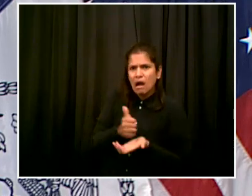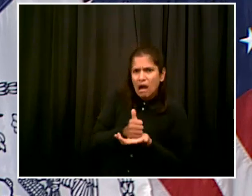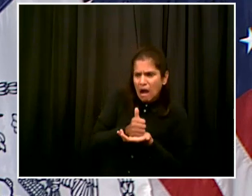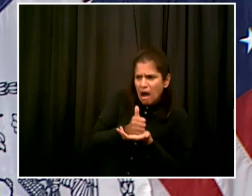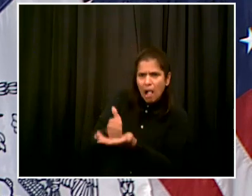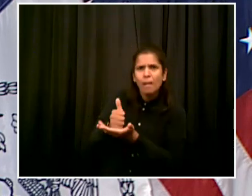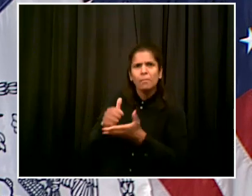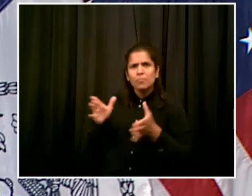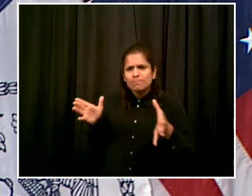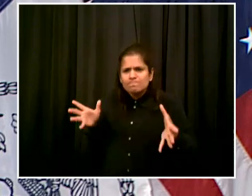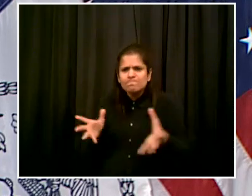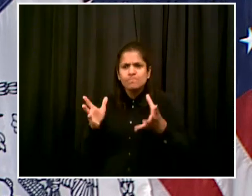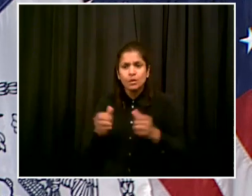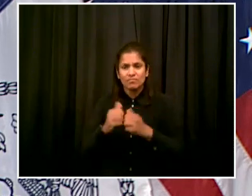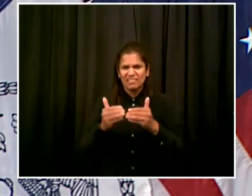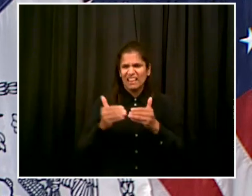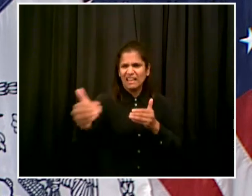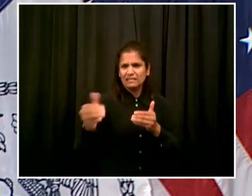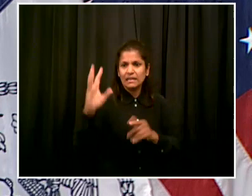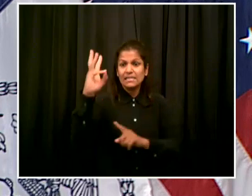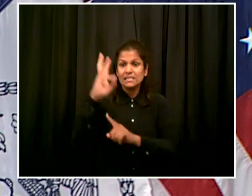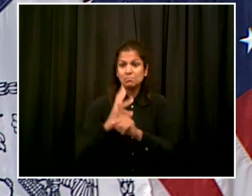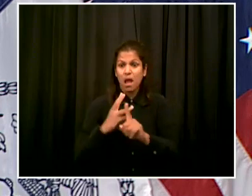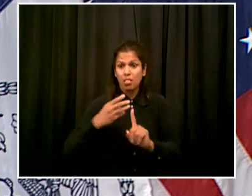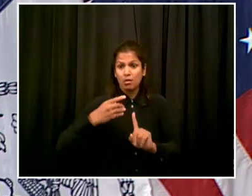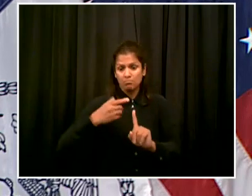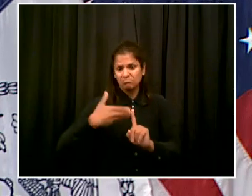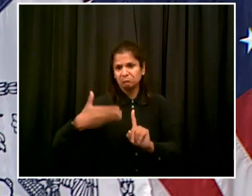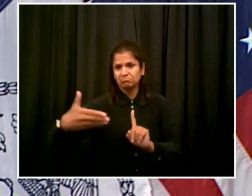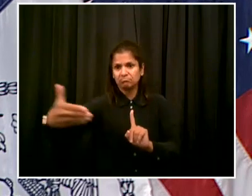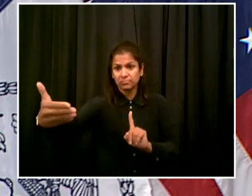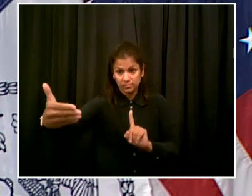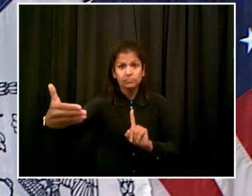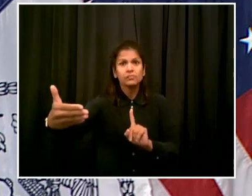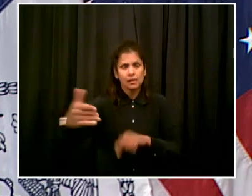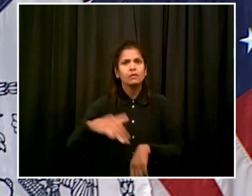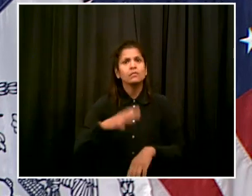THE LAST FEW MONTHTS O BE